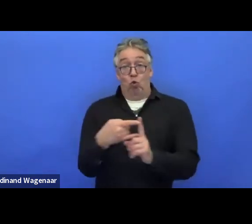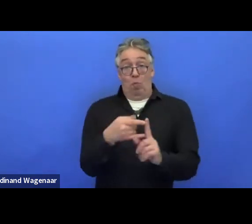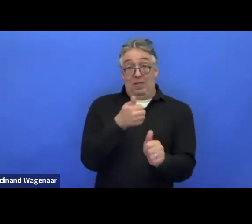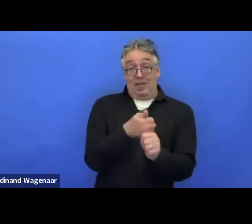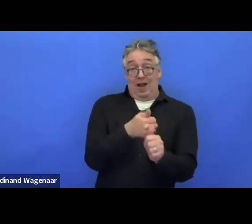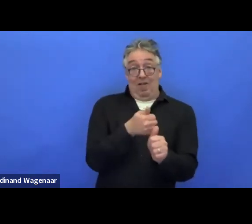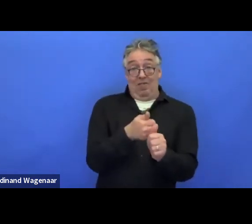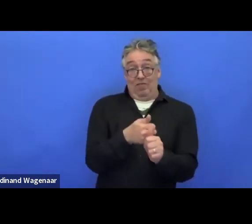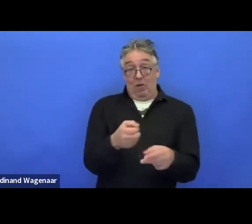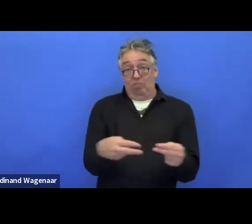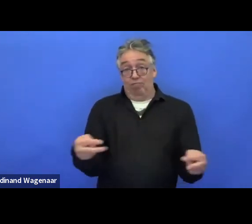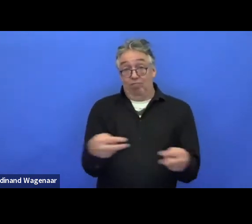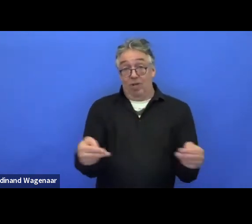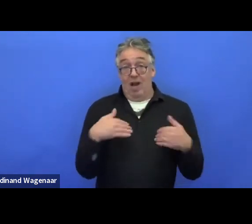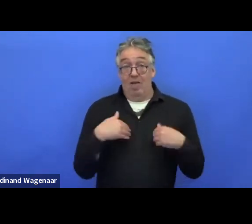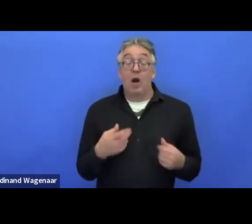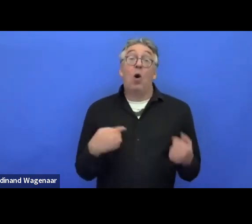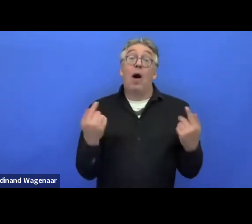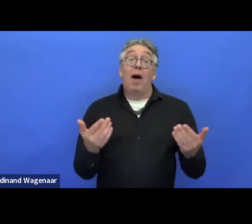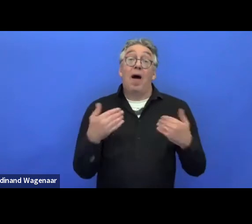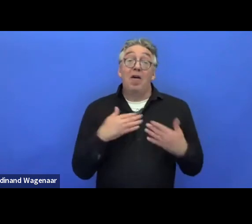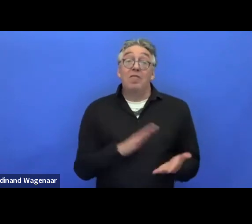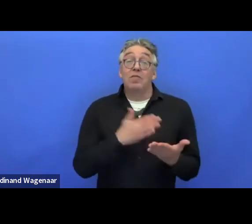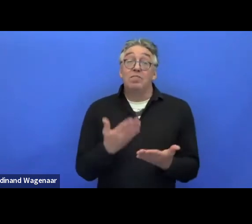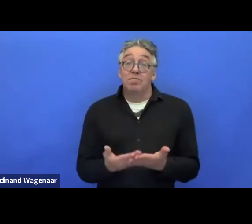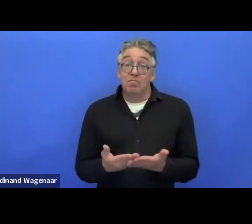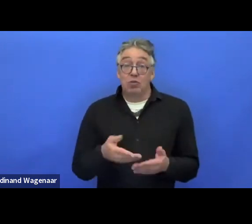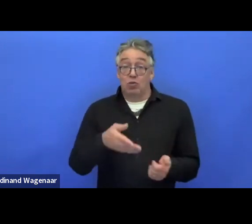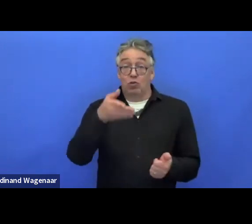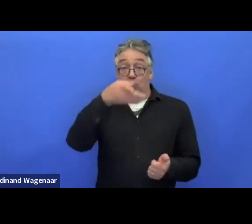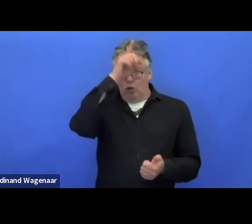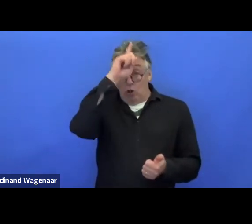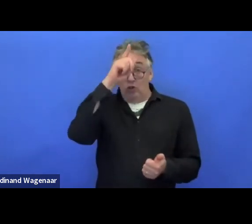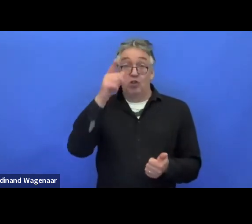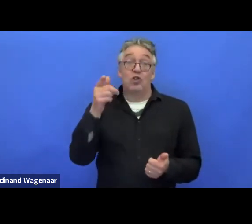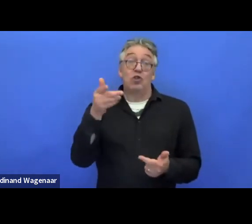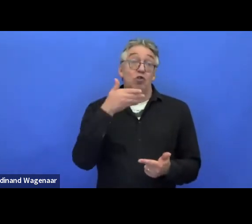Dutch, Portuguese, Slovenian and Spanish.